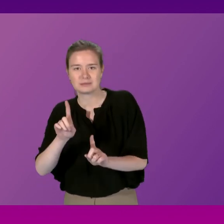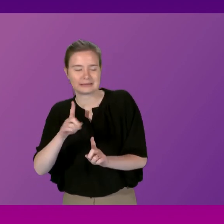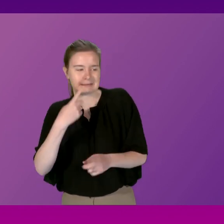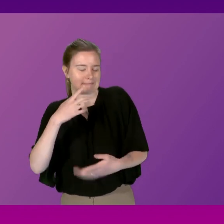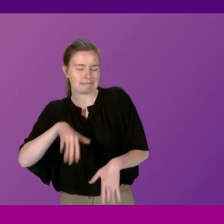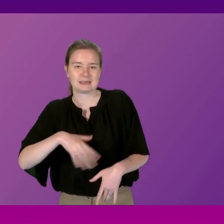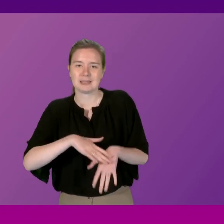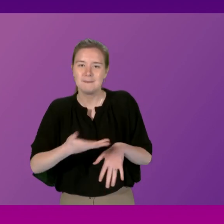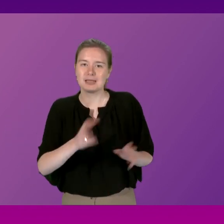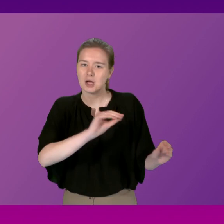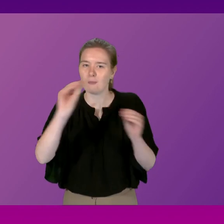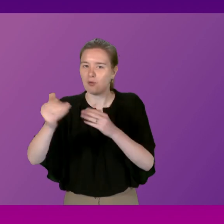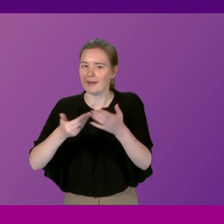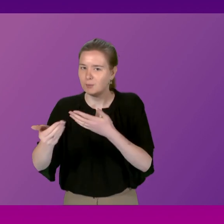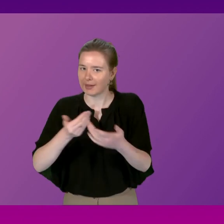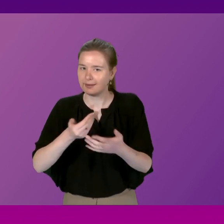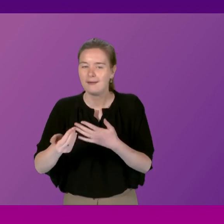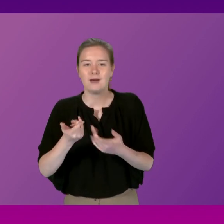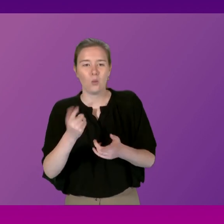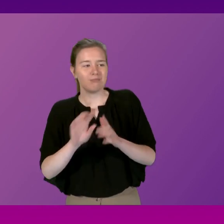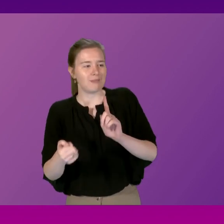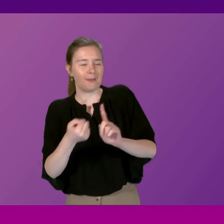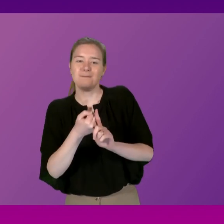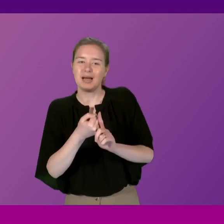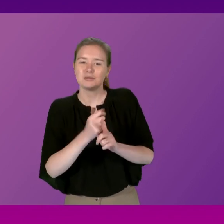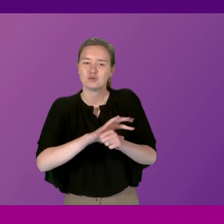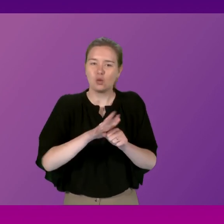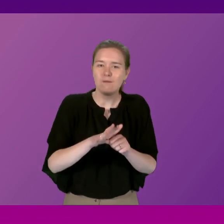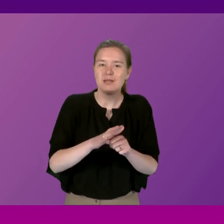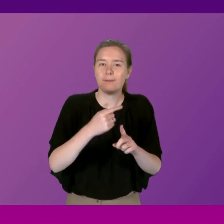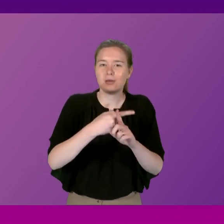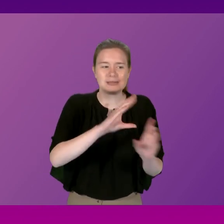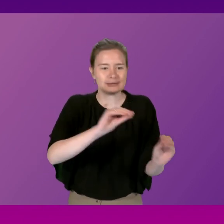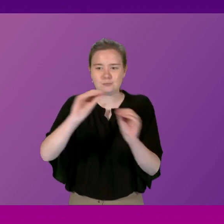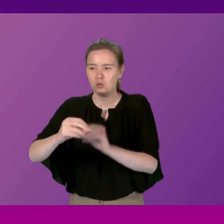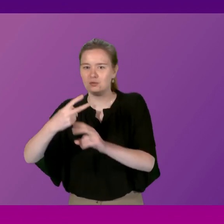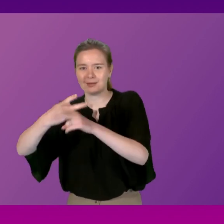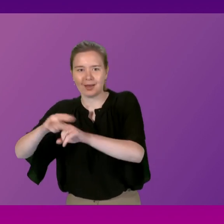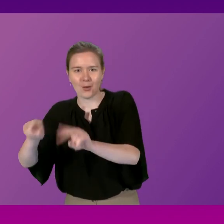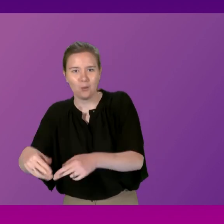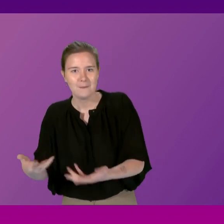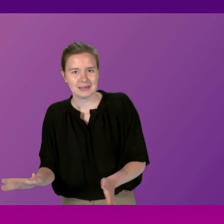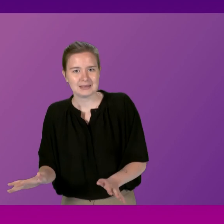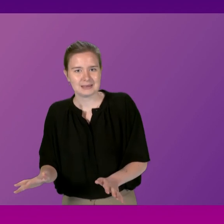Where is the mention of the impact on the transfer of Covid-positive patients to care homes?